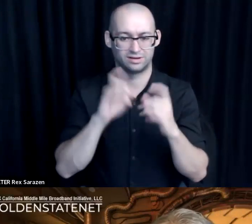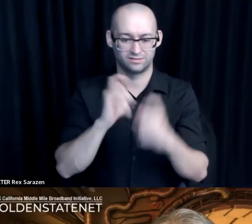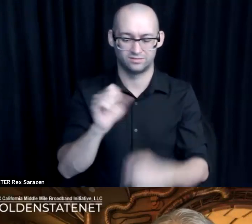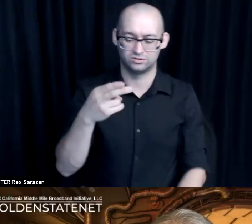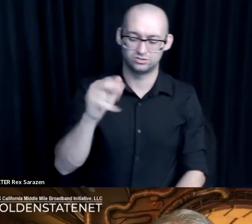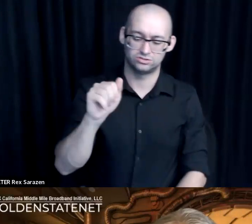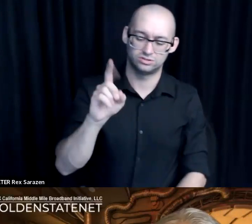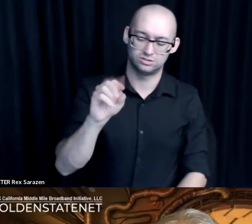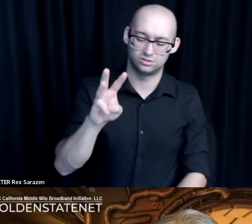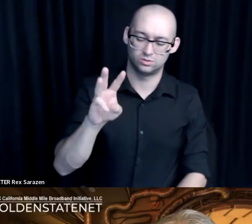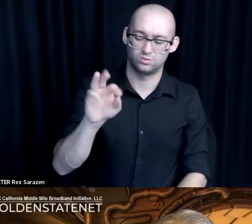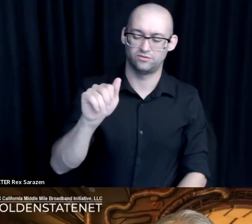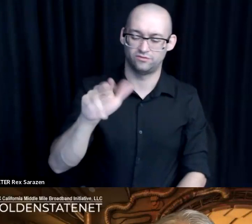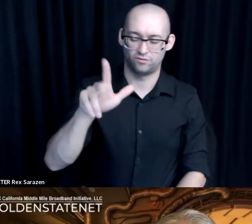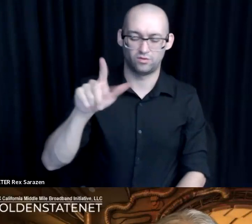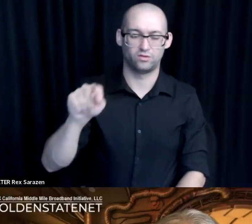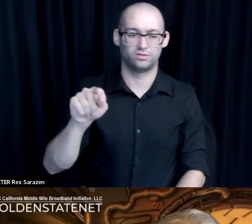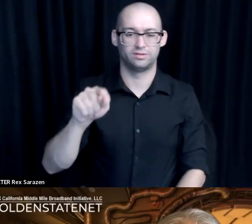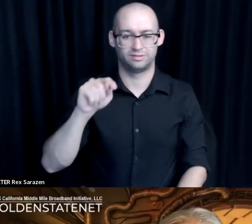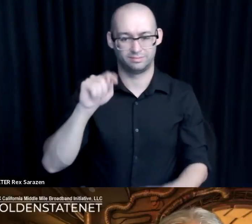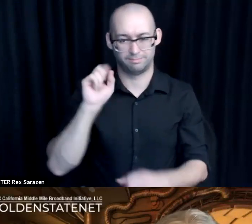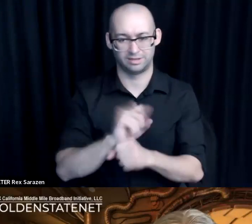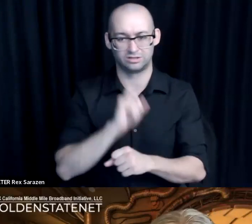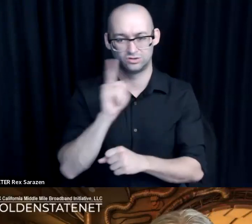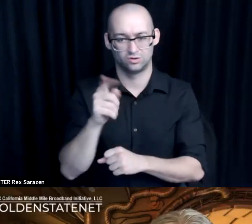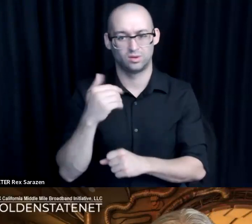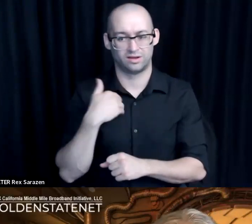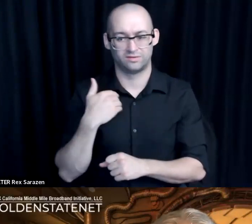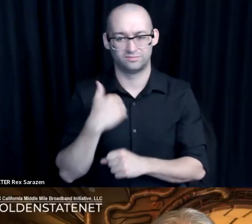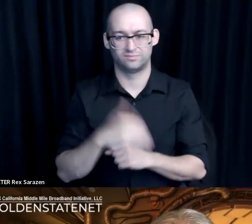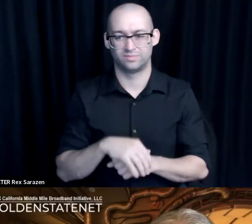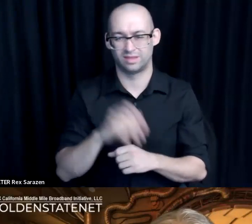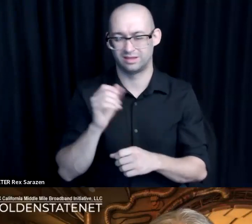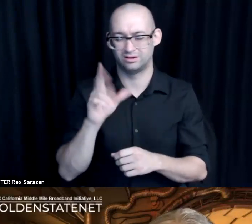to that route at that location. So it's not like you have to meet one of the huts 50 miles away.